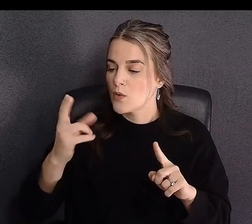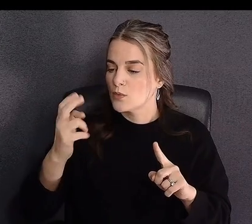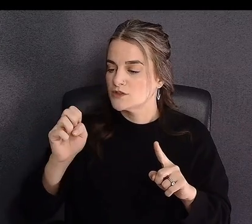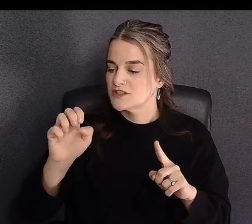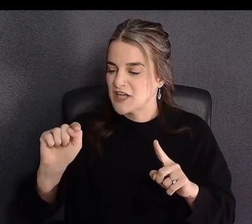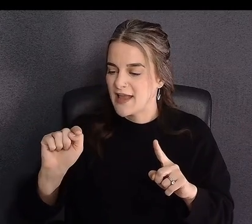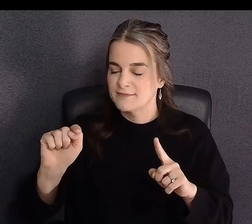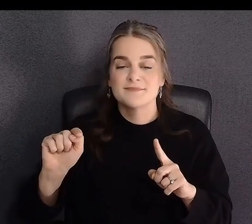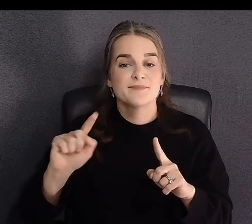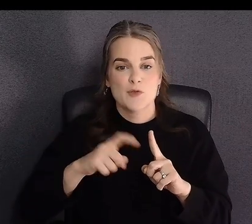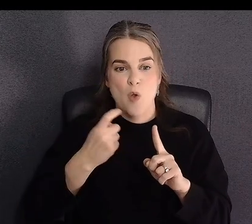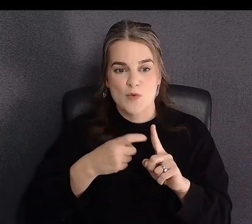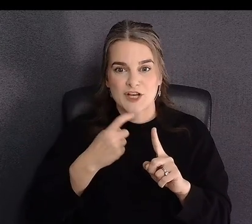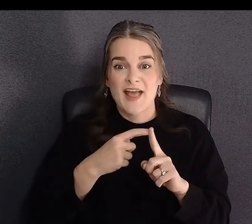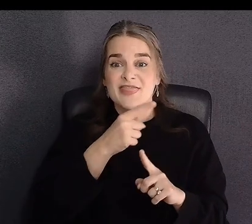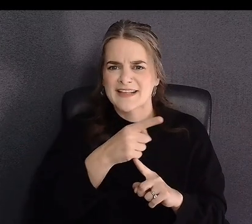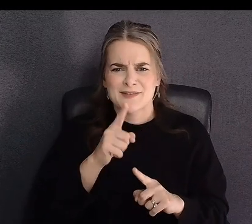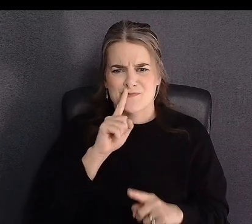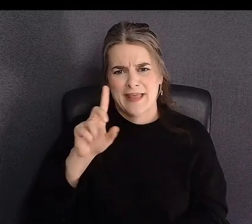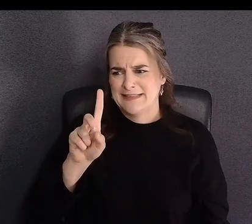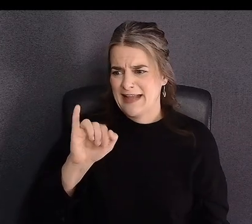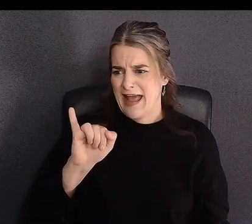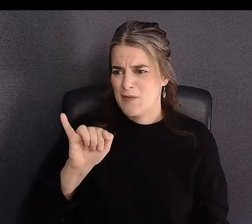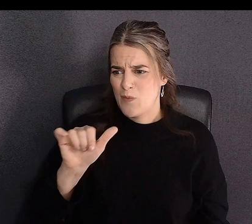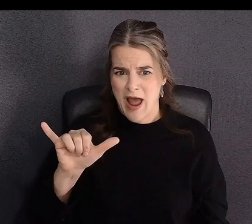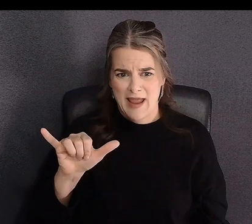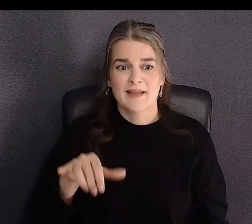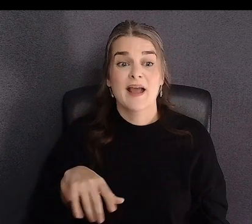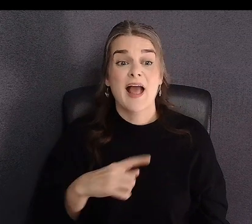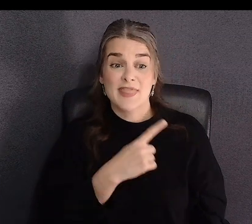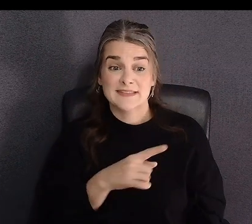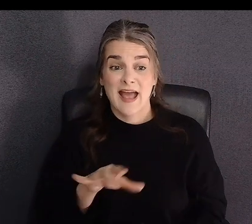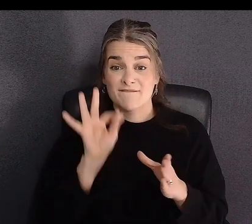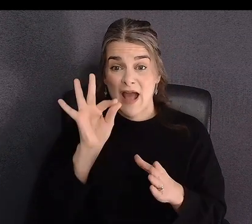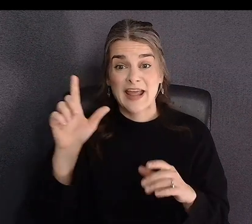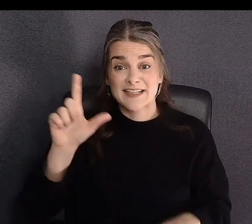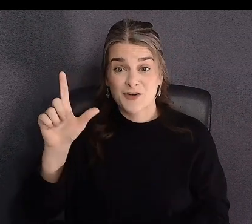This photo is an adaptive crochet hook that somebody I found on Instagram,